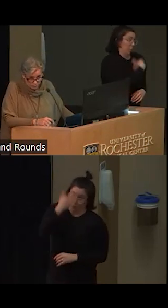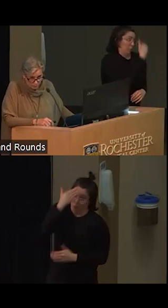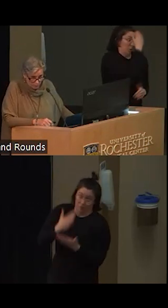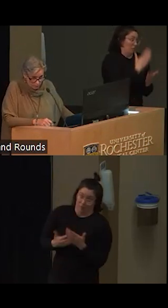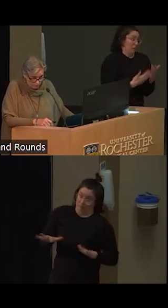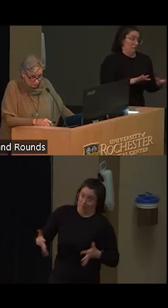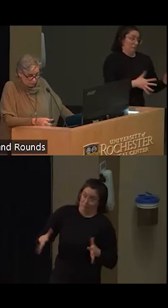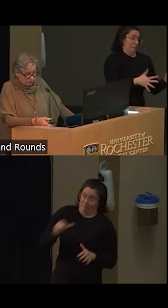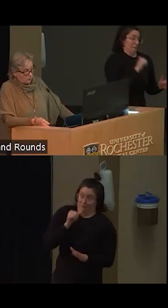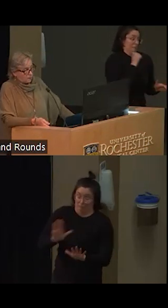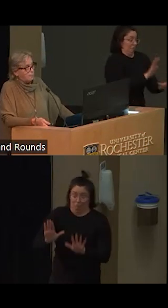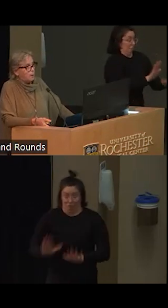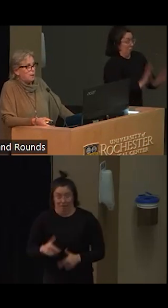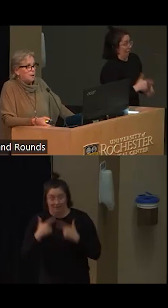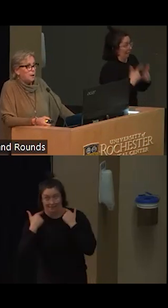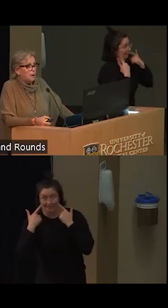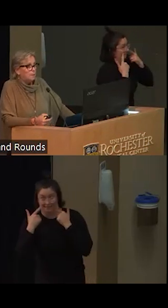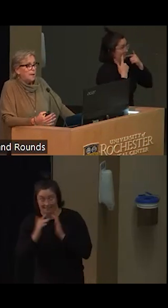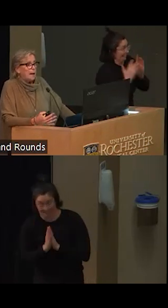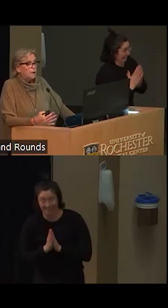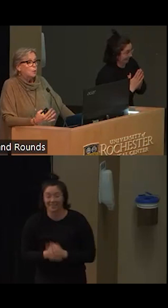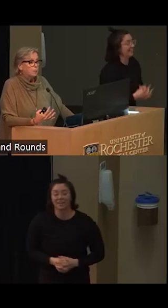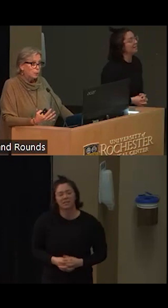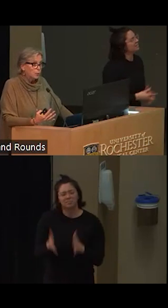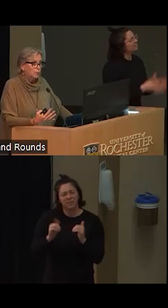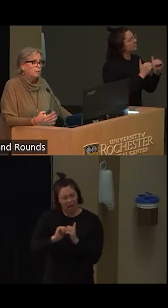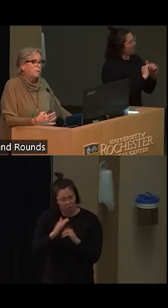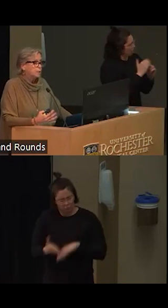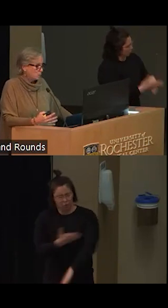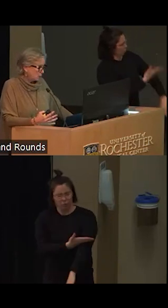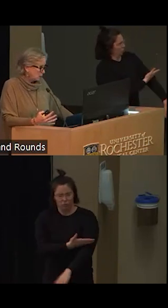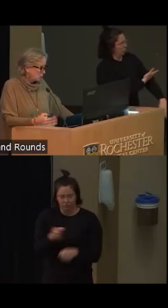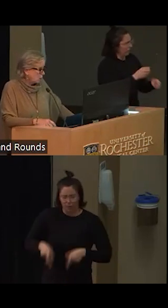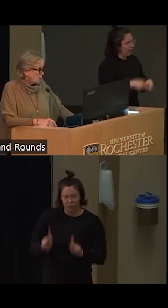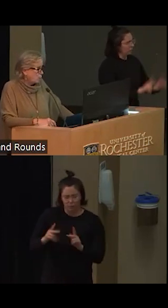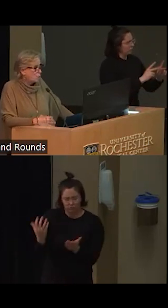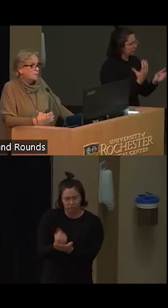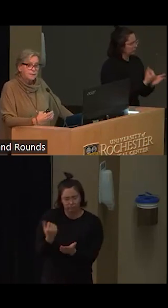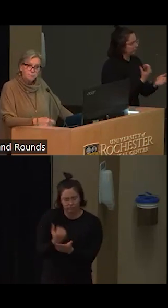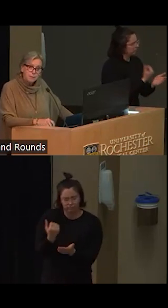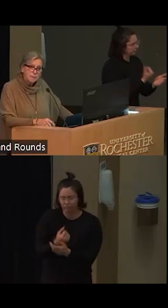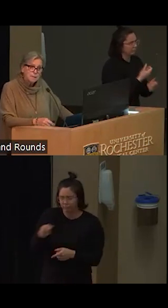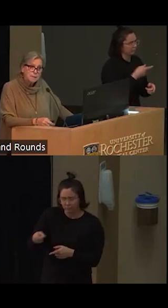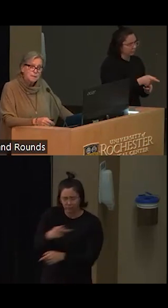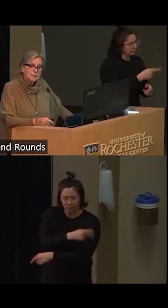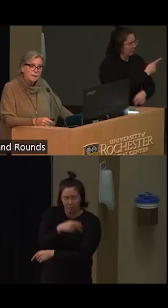aren't looking that great but um and how can we improve opportunities for patients to get